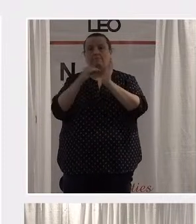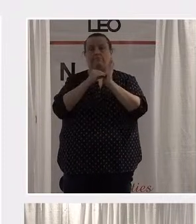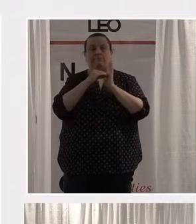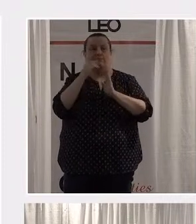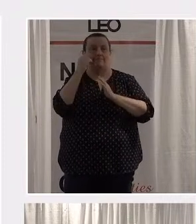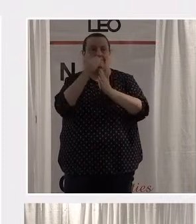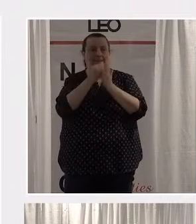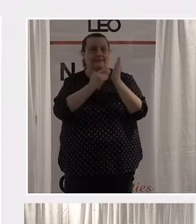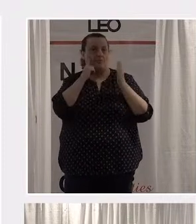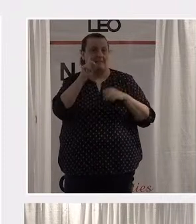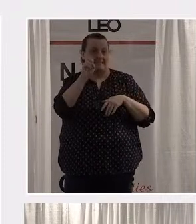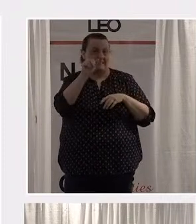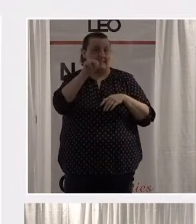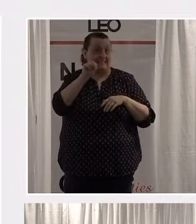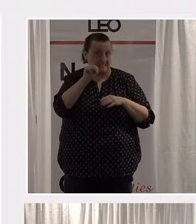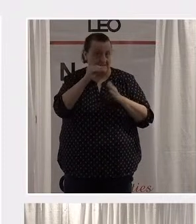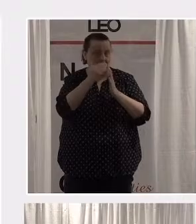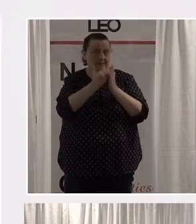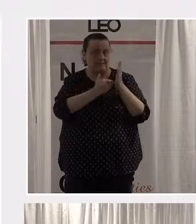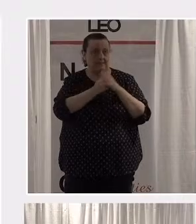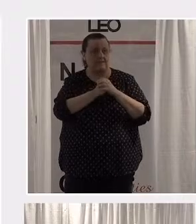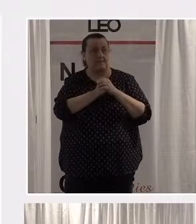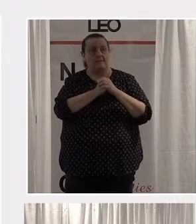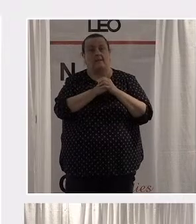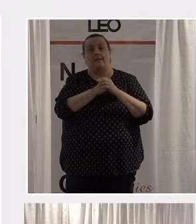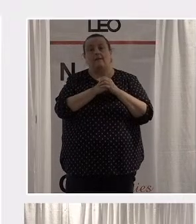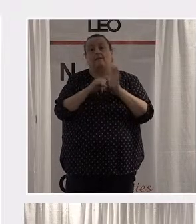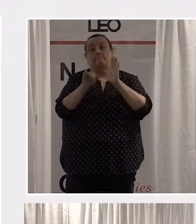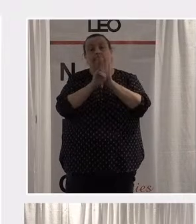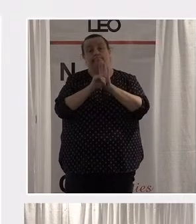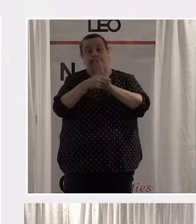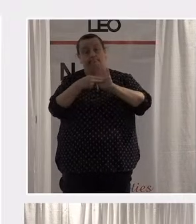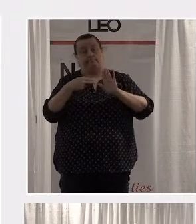RECEIVING THEIR ADHD DIAGNOSIS IN THEIR 20S